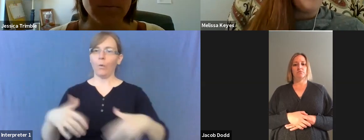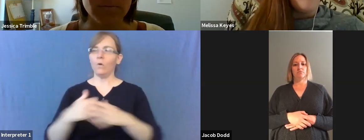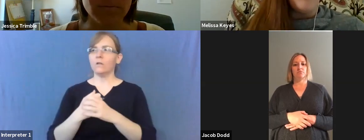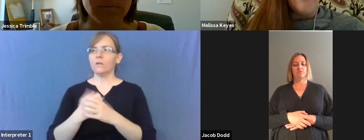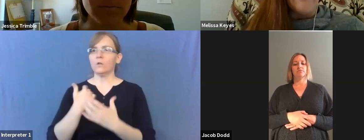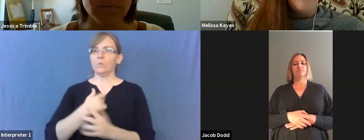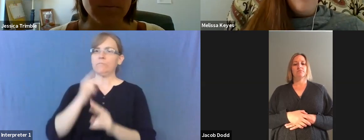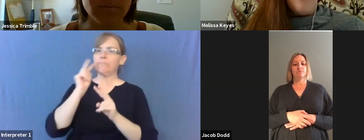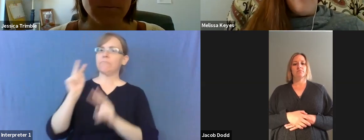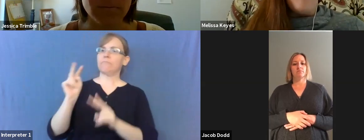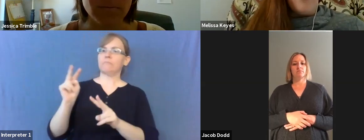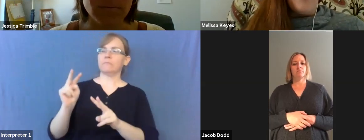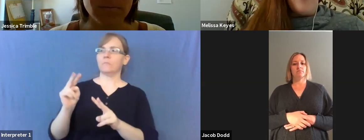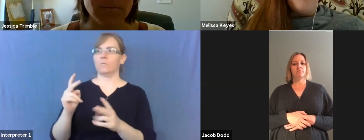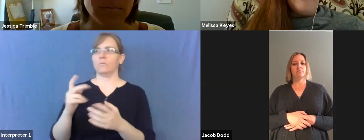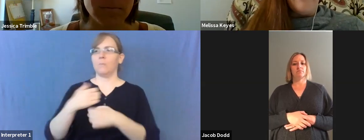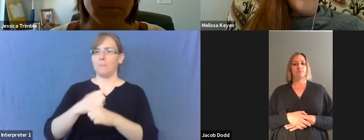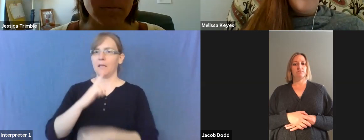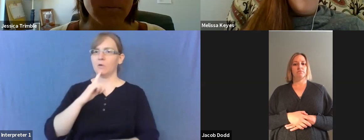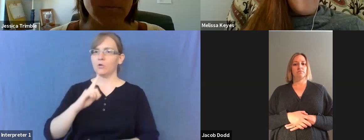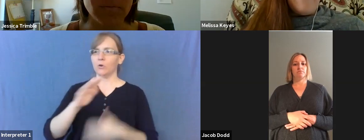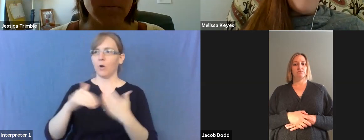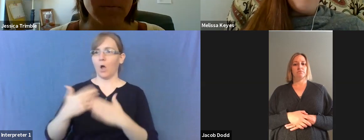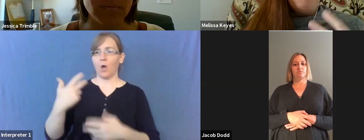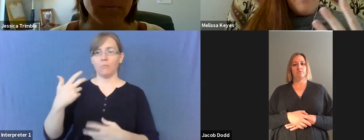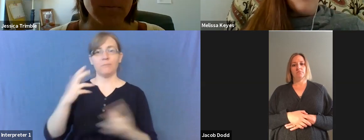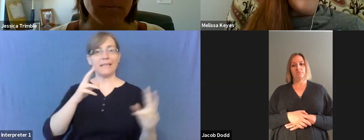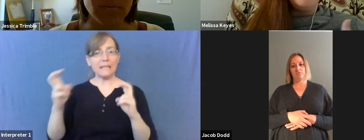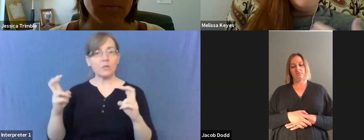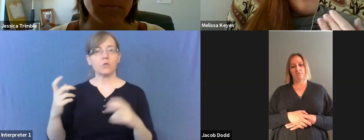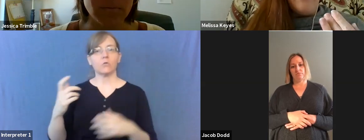to our community are being addressed and that the voices